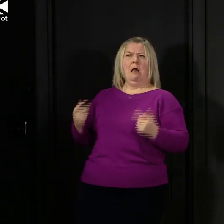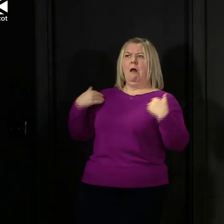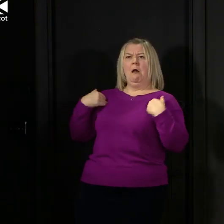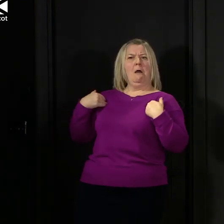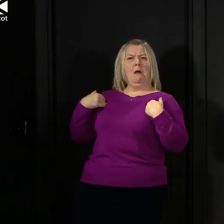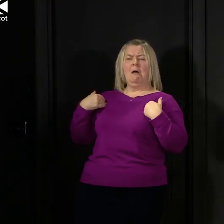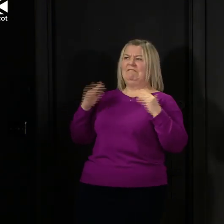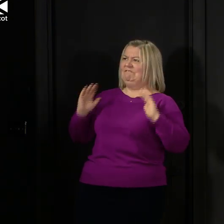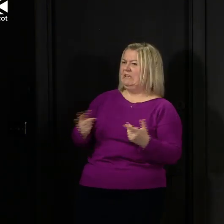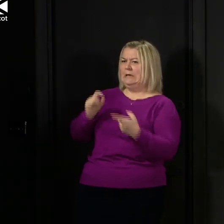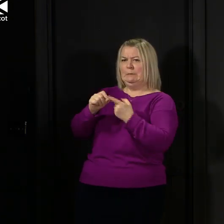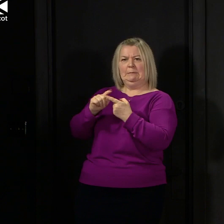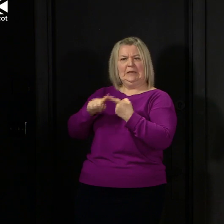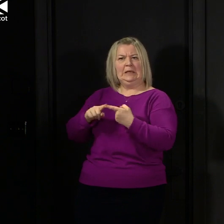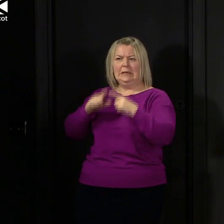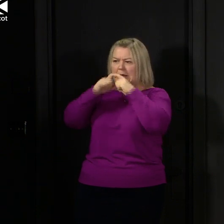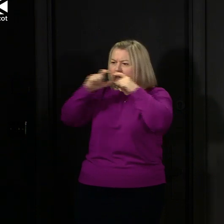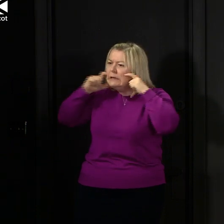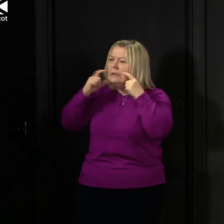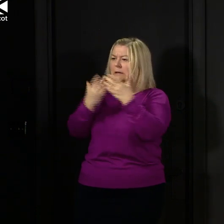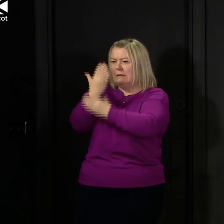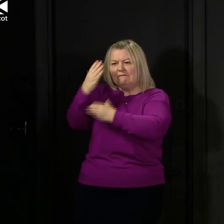worried about themselves and their patients.